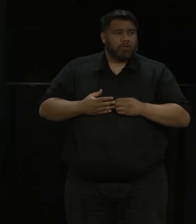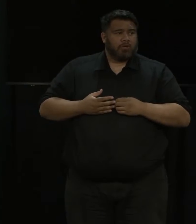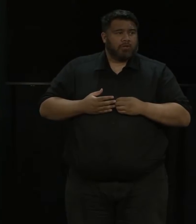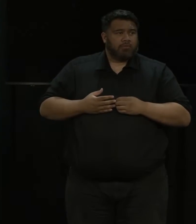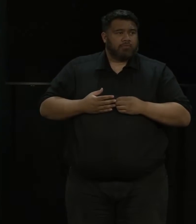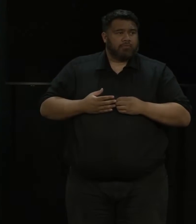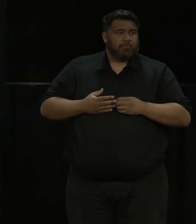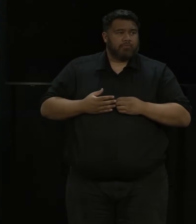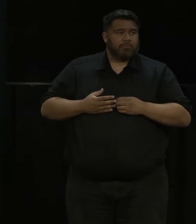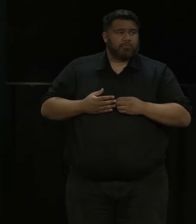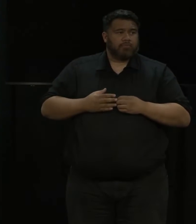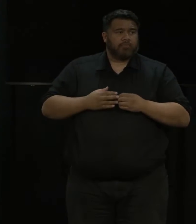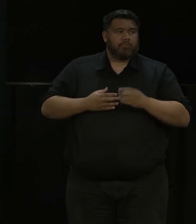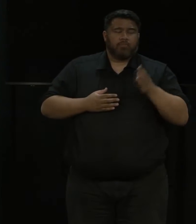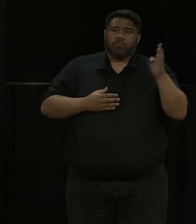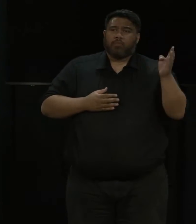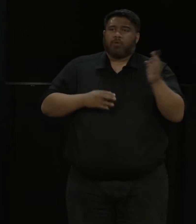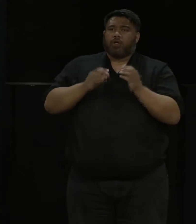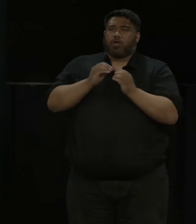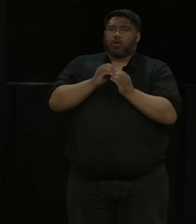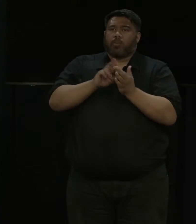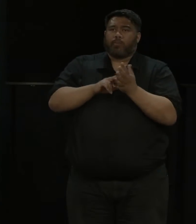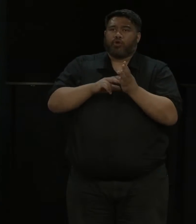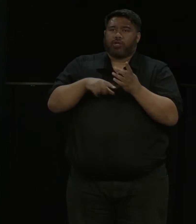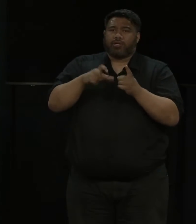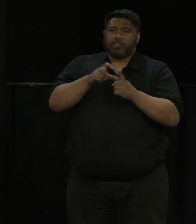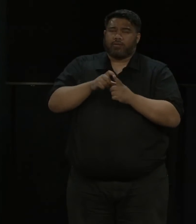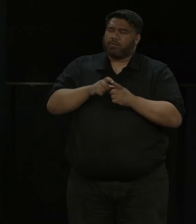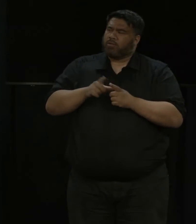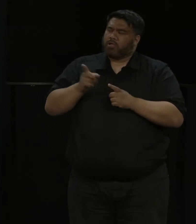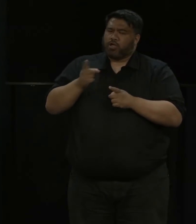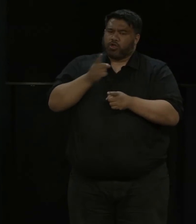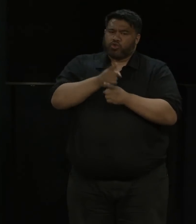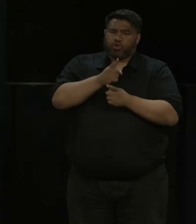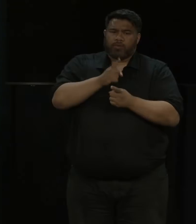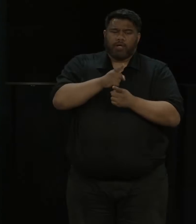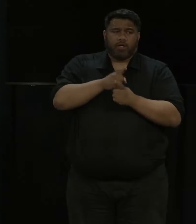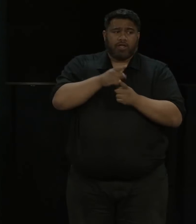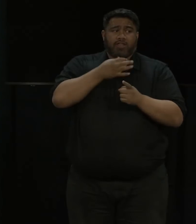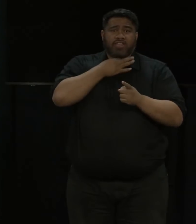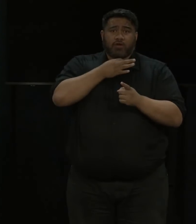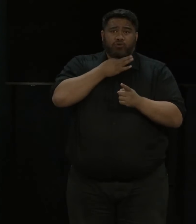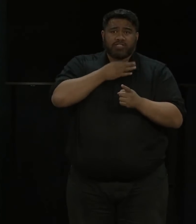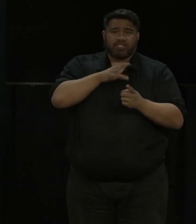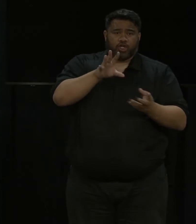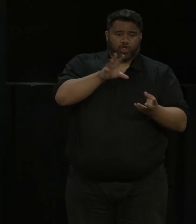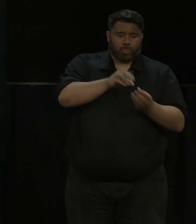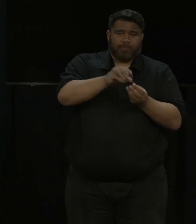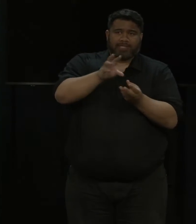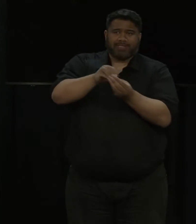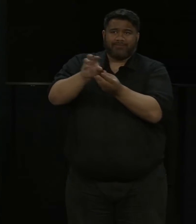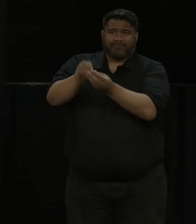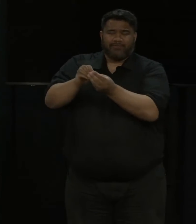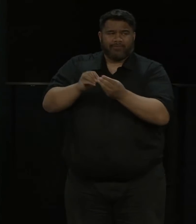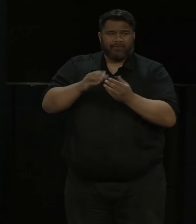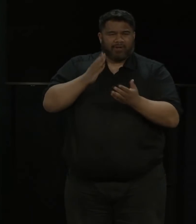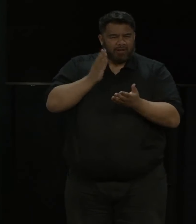corner.